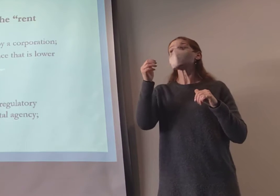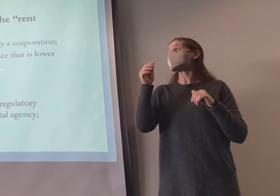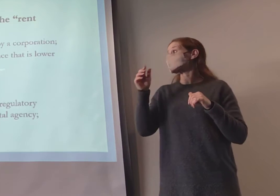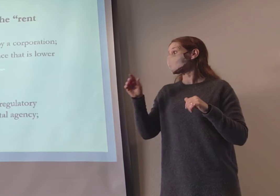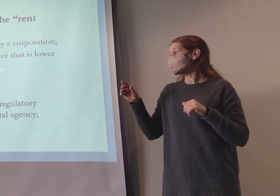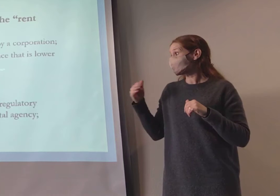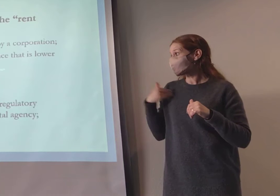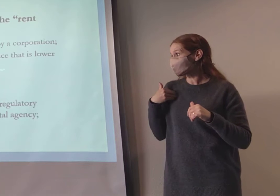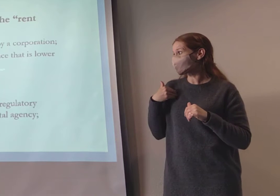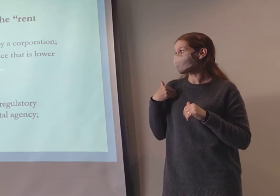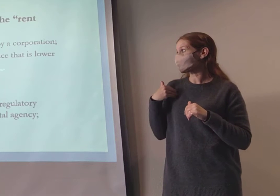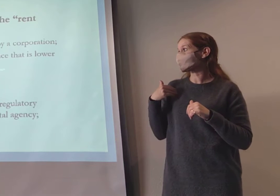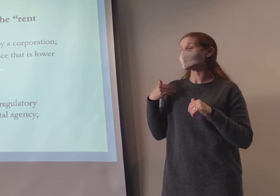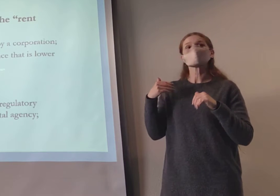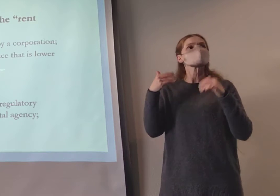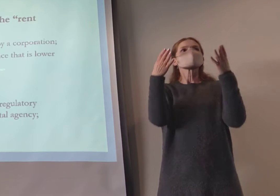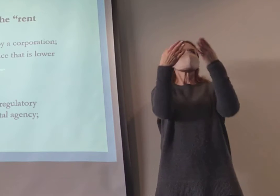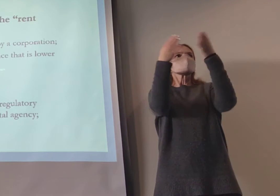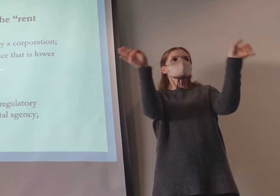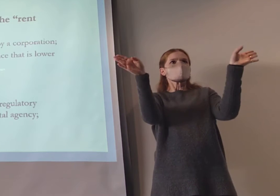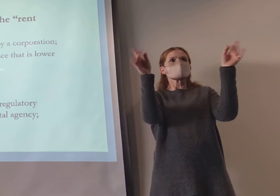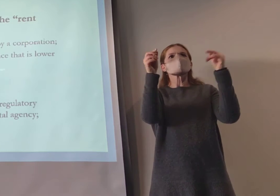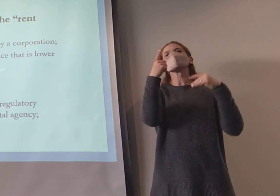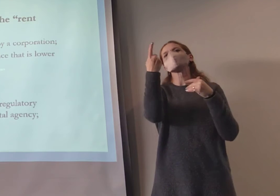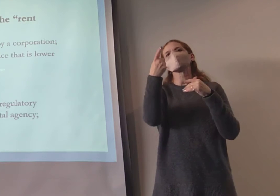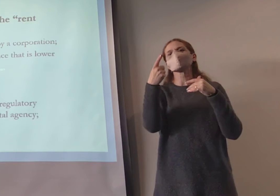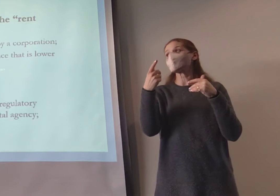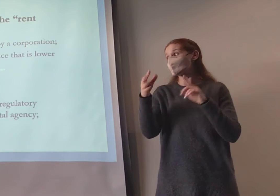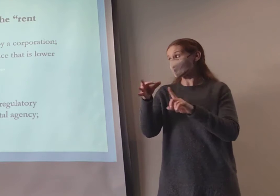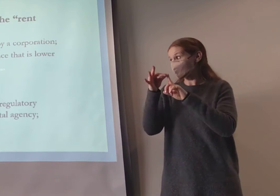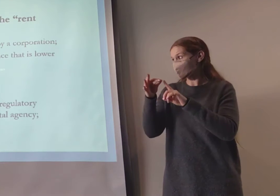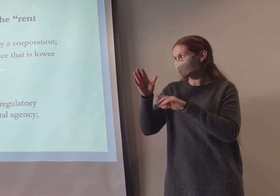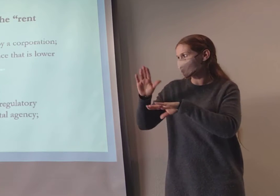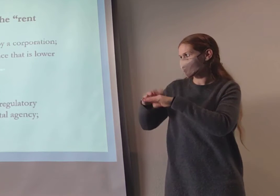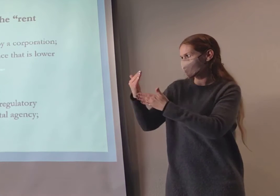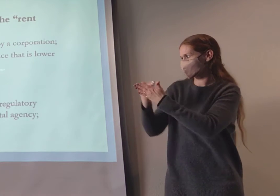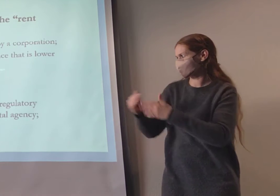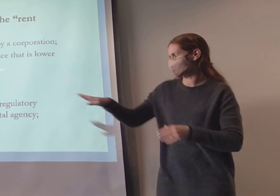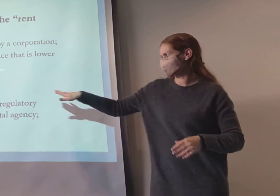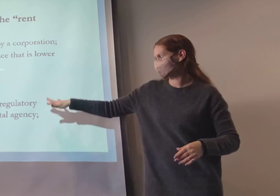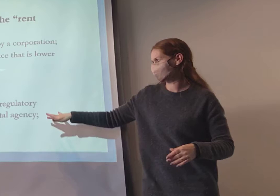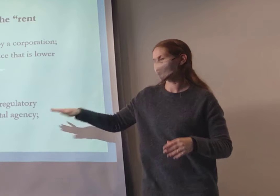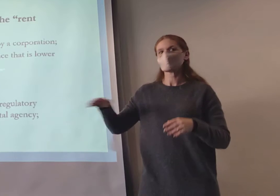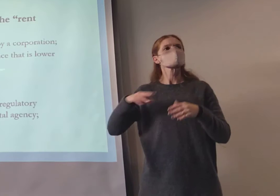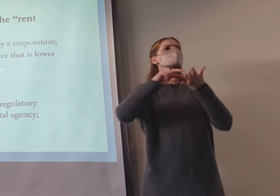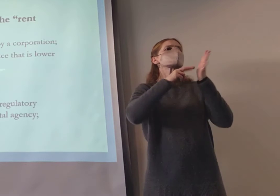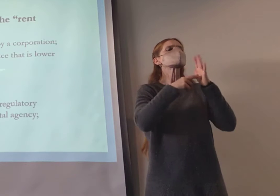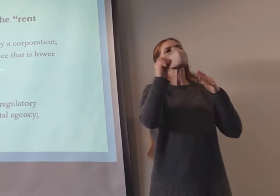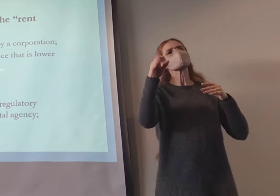So a tenant who lives in a single family home, that's owned by an individual person,